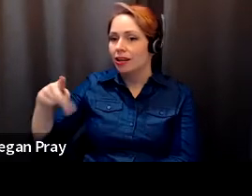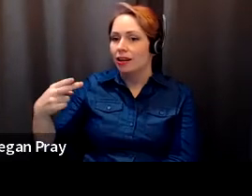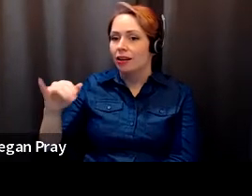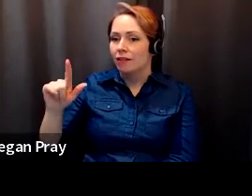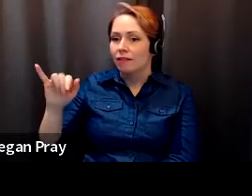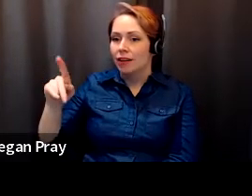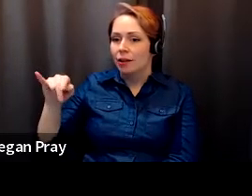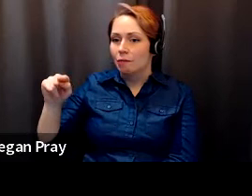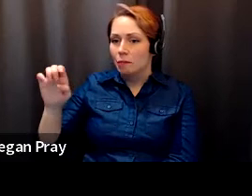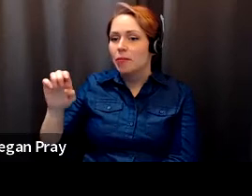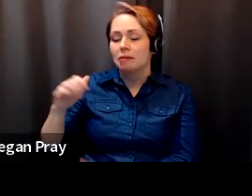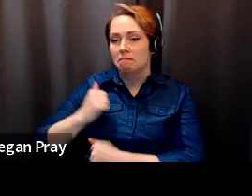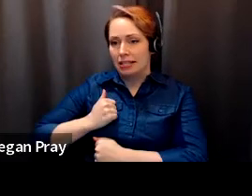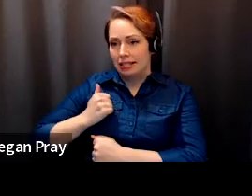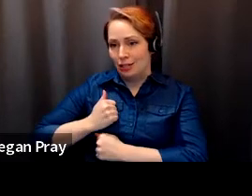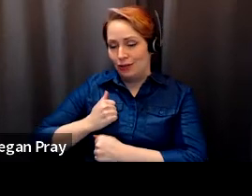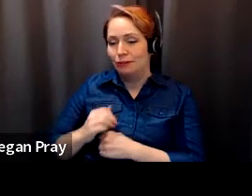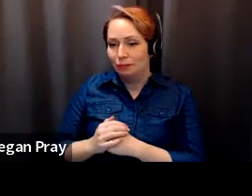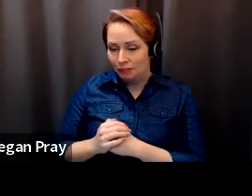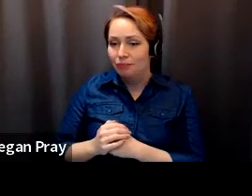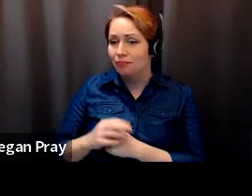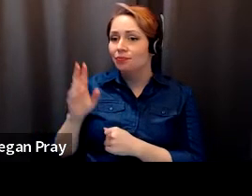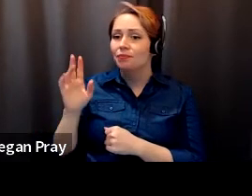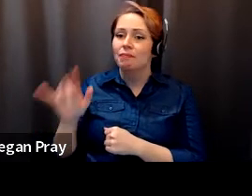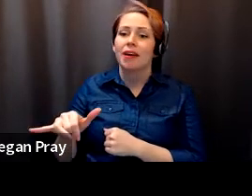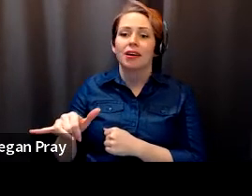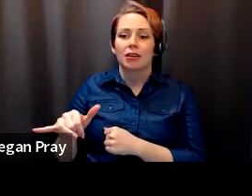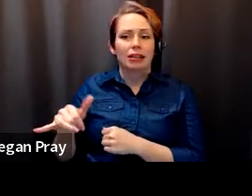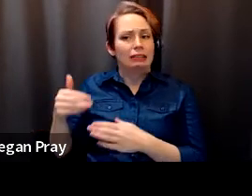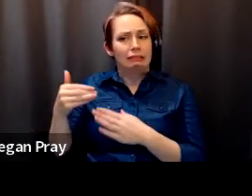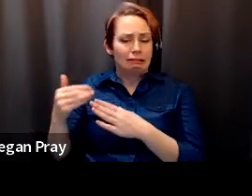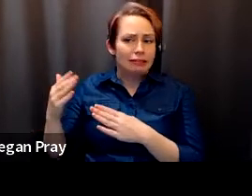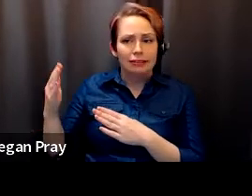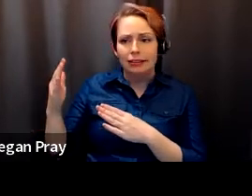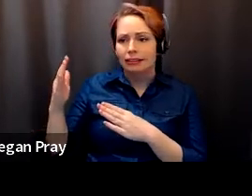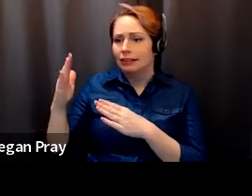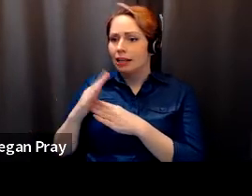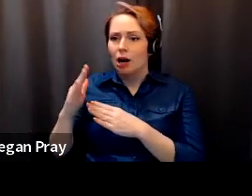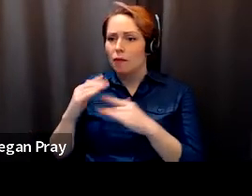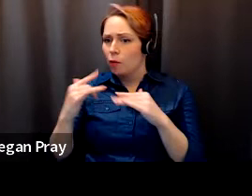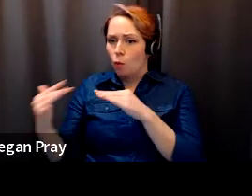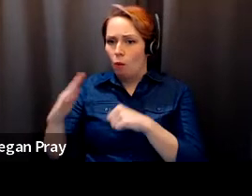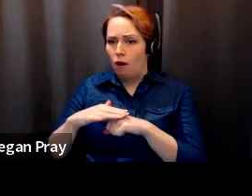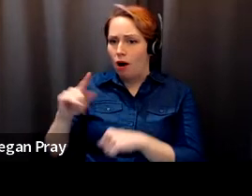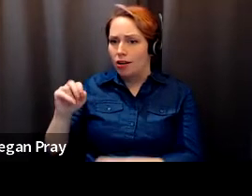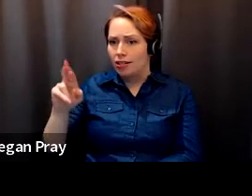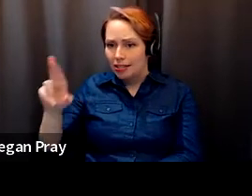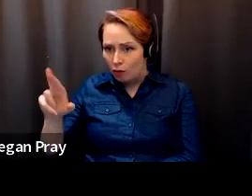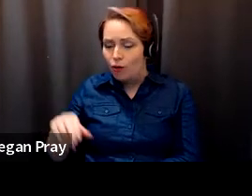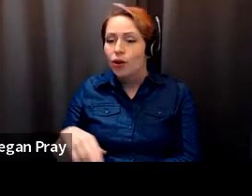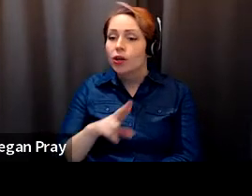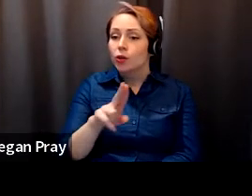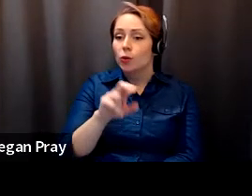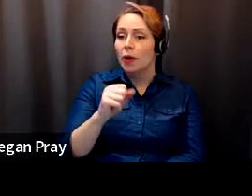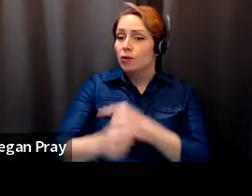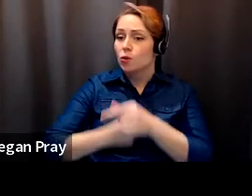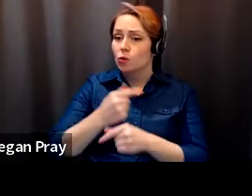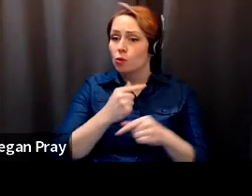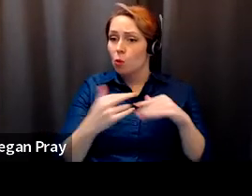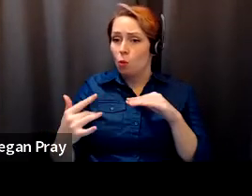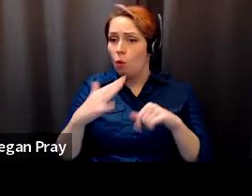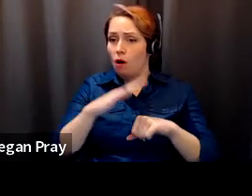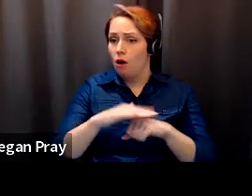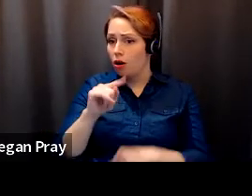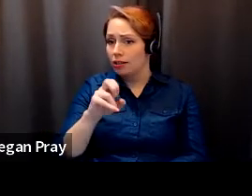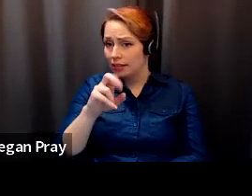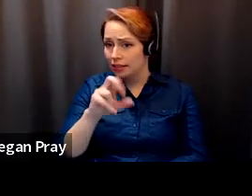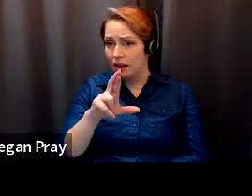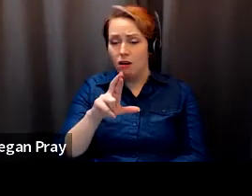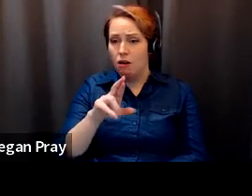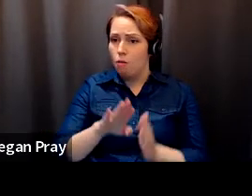Salvador Santino Regilme: During the time this was the peak of the global war on terror Southeast Asia was a second front in the global war, the US led global war and terror, eventually, I thought this was a very interesting.